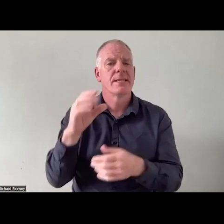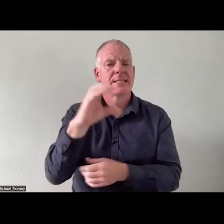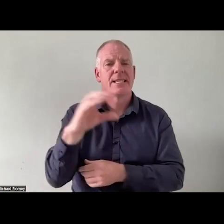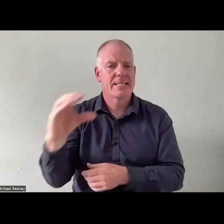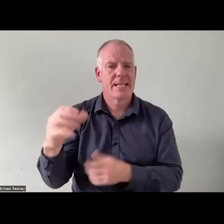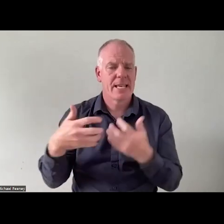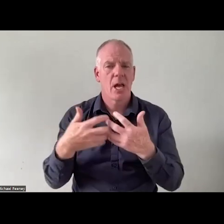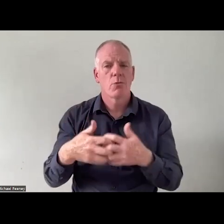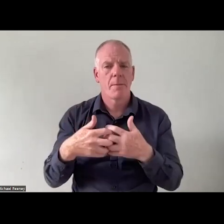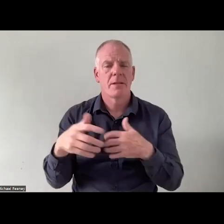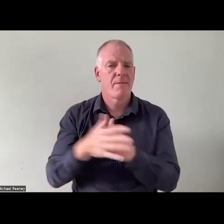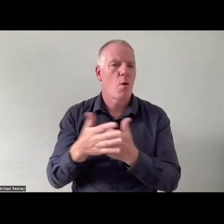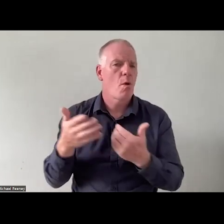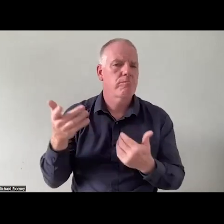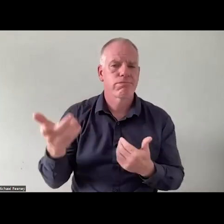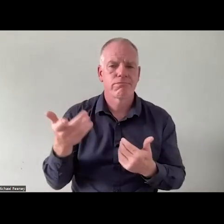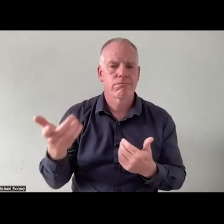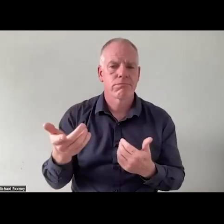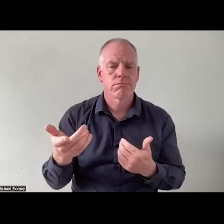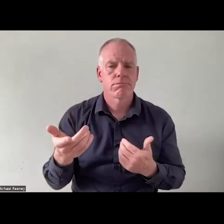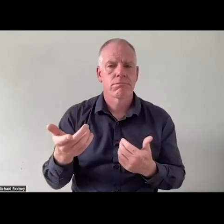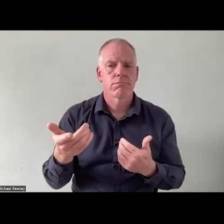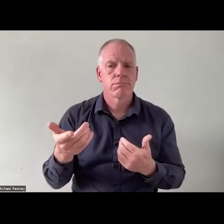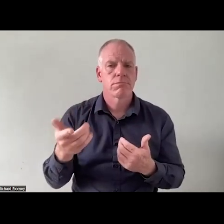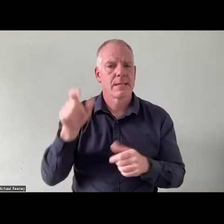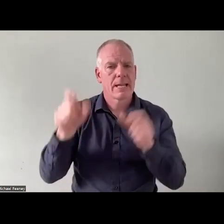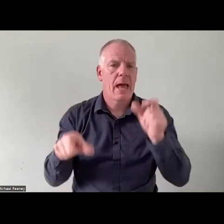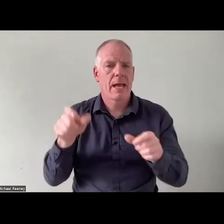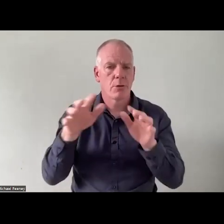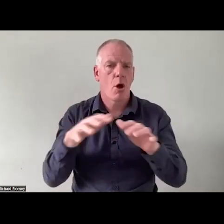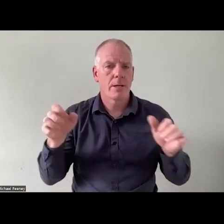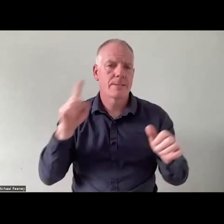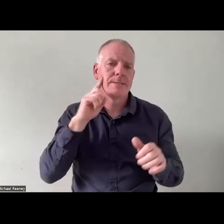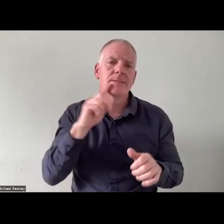for our client audience of deaf, deafened and hard of hearing